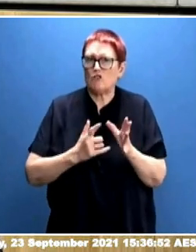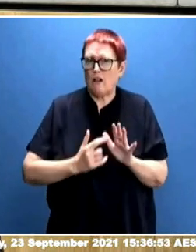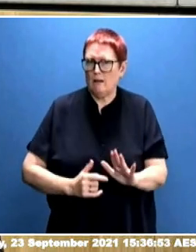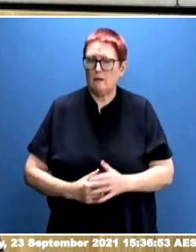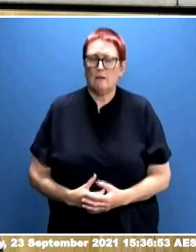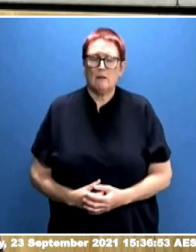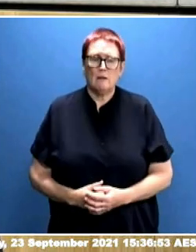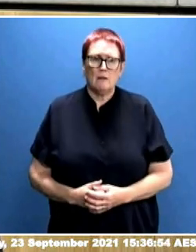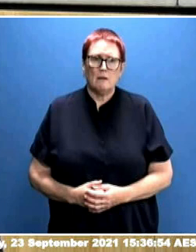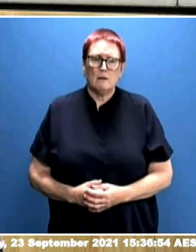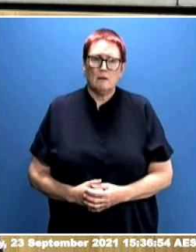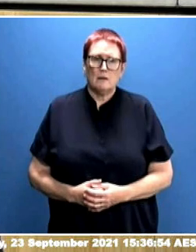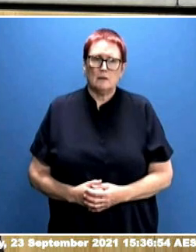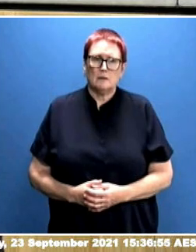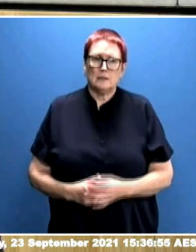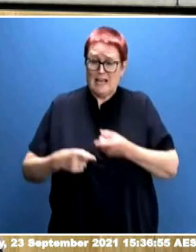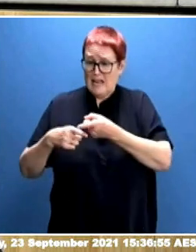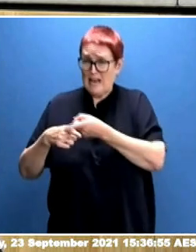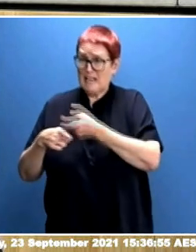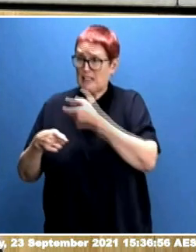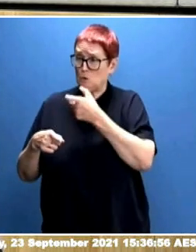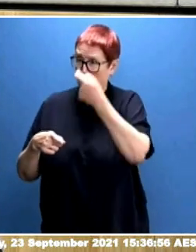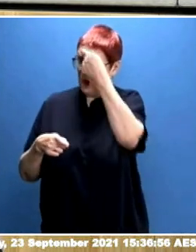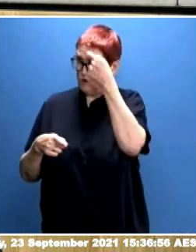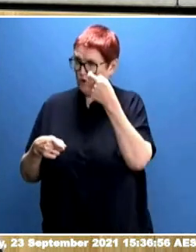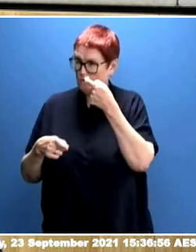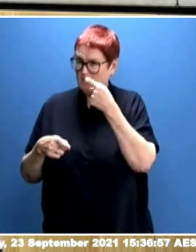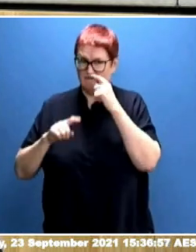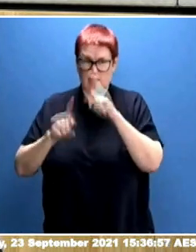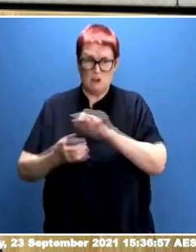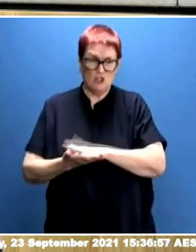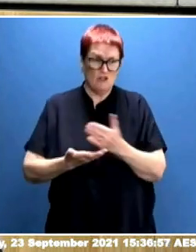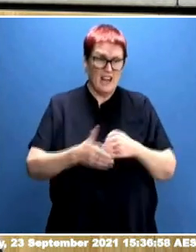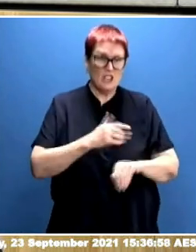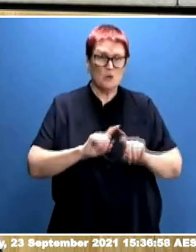It's an English word that can't be translated into another language.